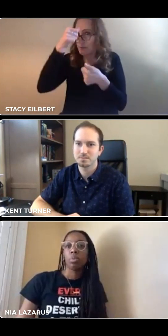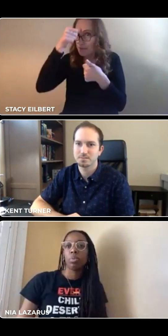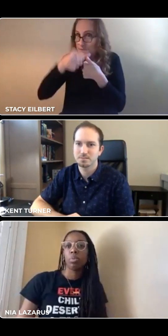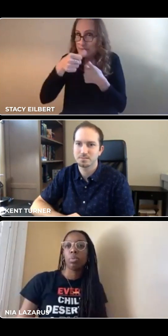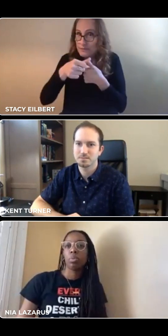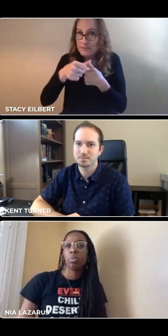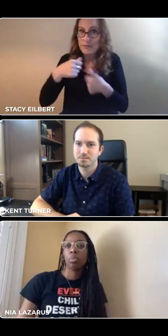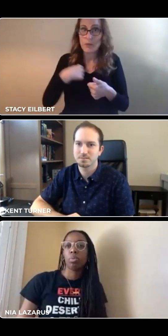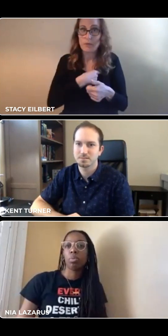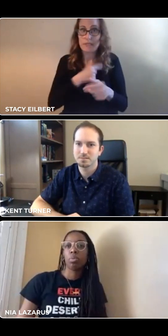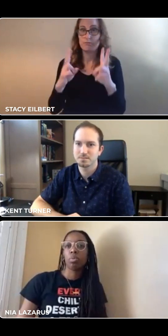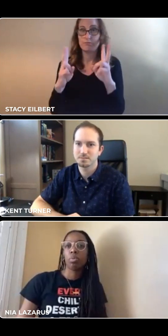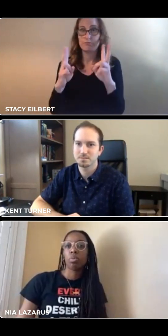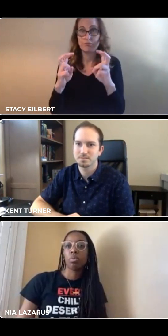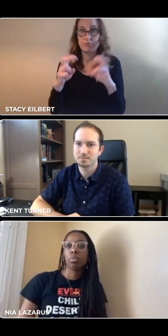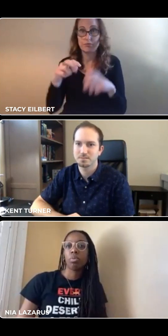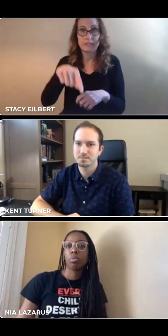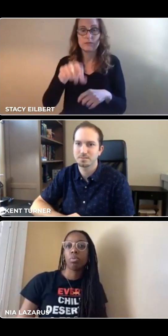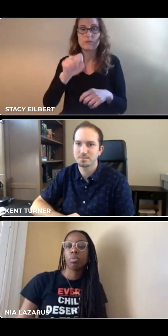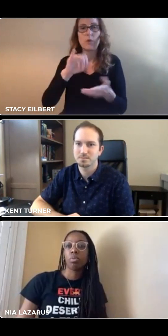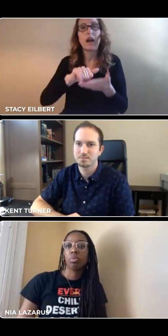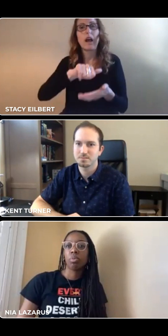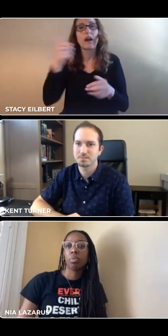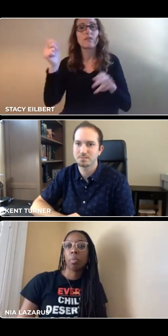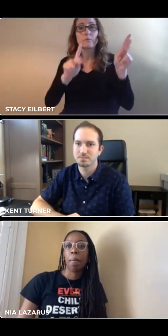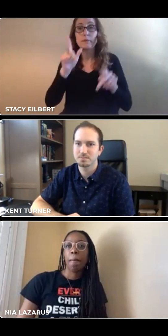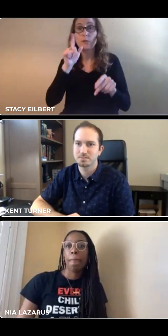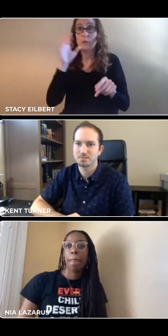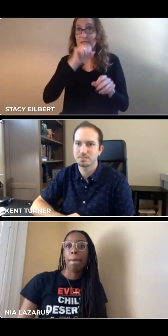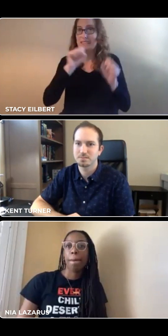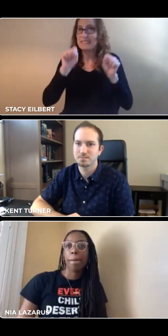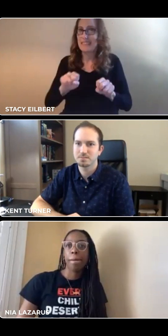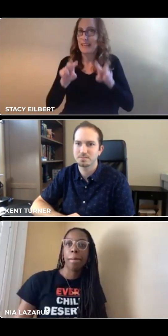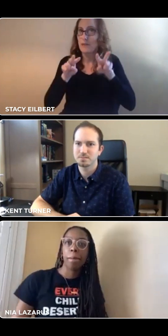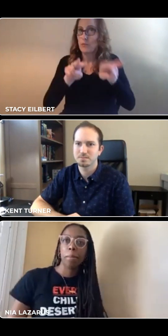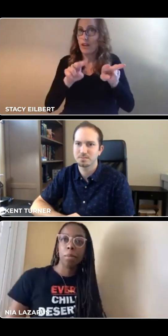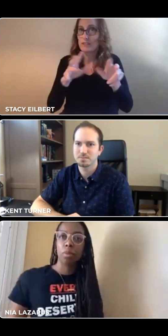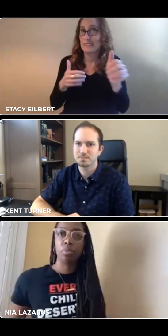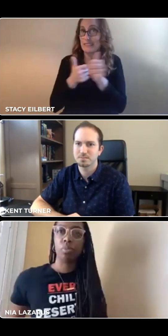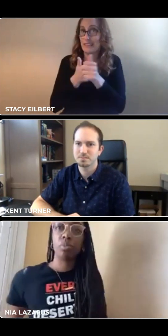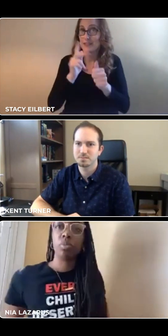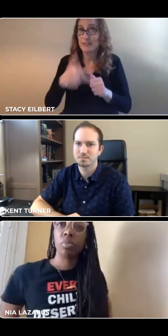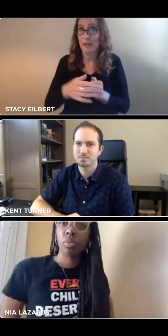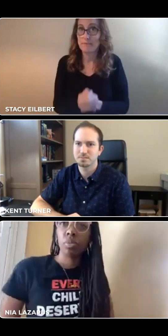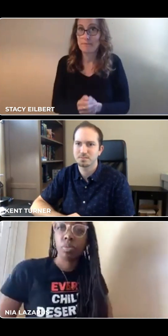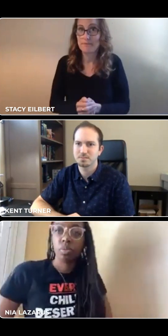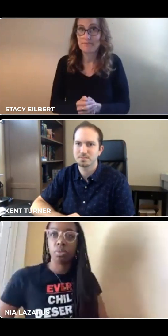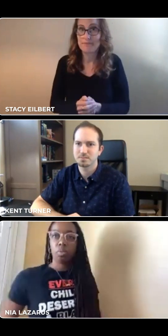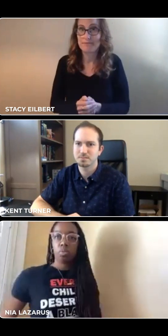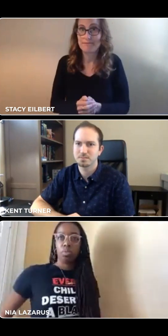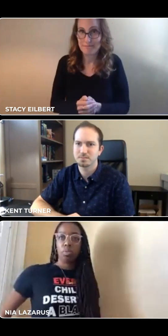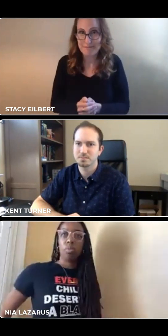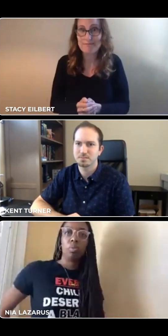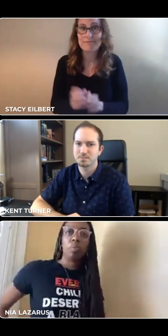And, remember, we are recording this. If anyone has to miss this,